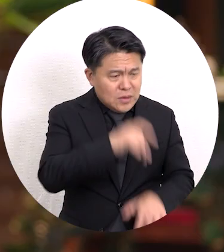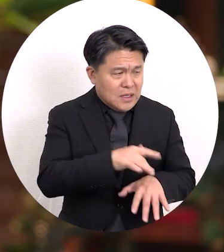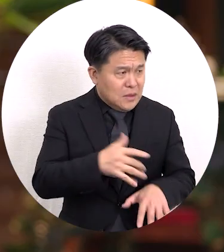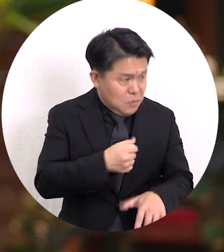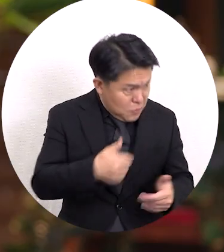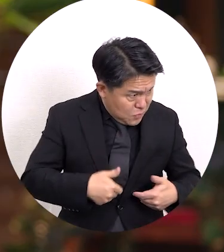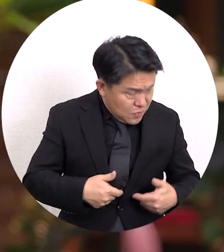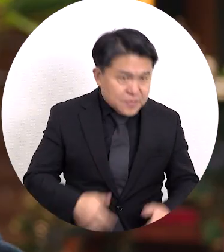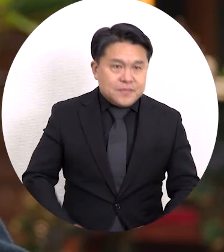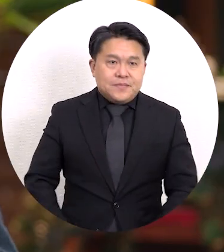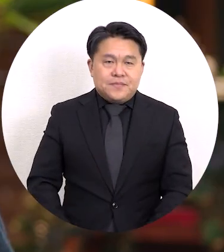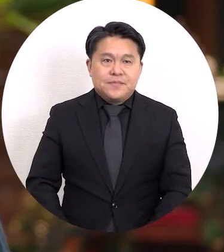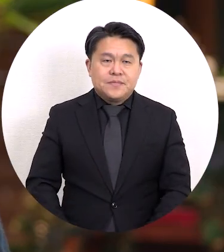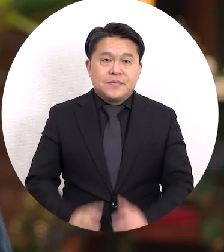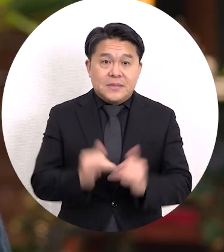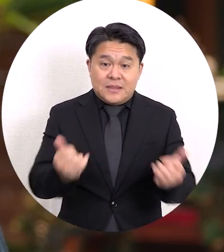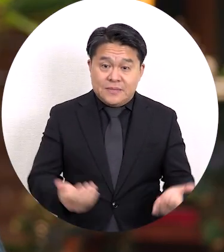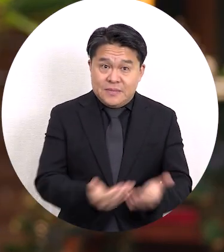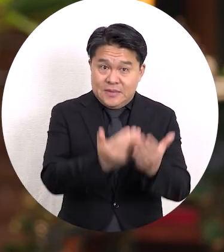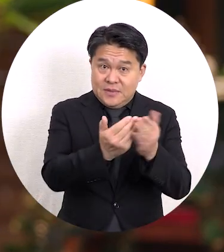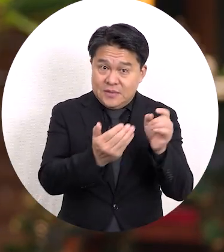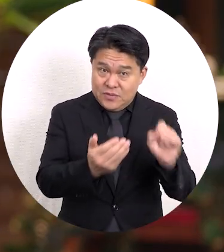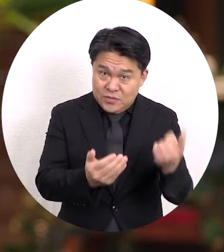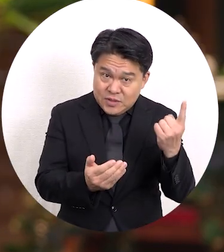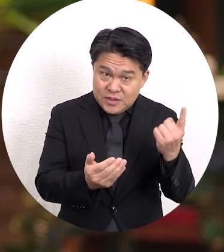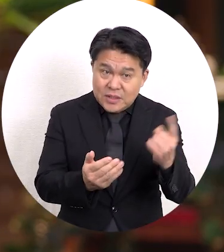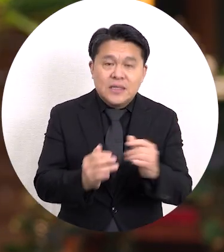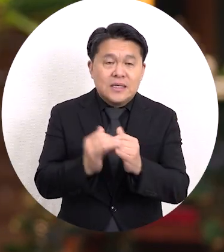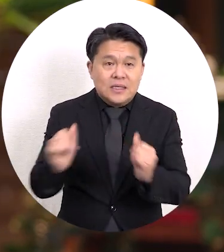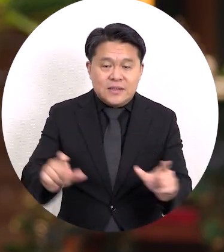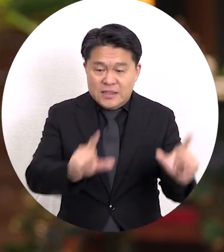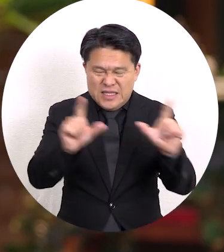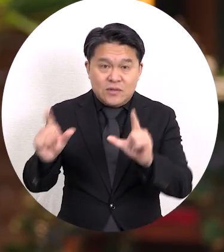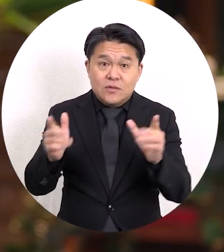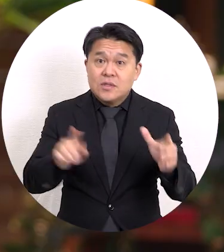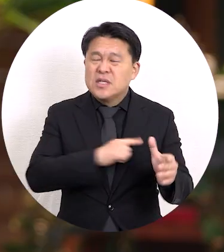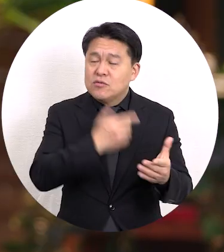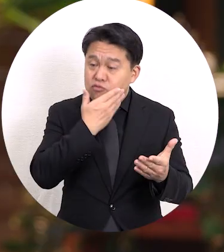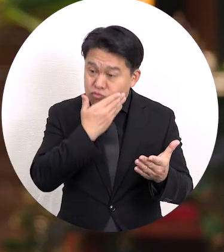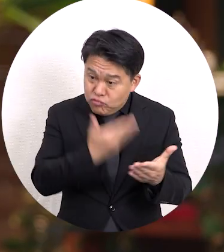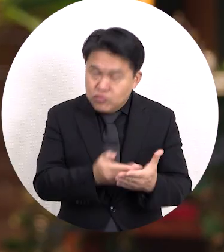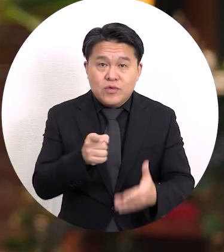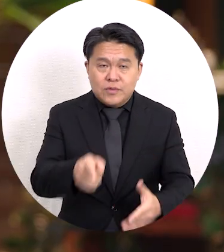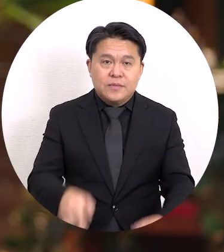So, the mechanisms of evolution often become the most important factors in an individual's lifetime.